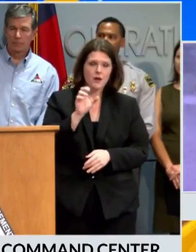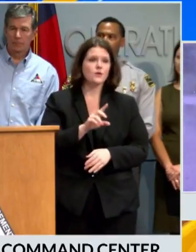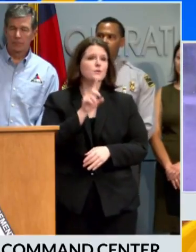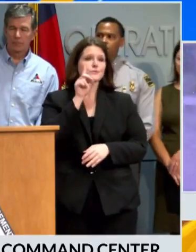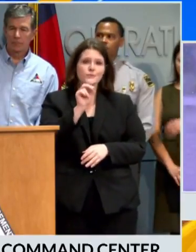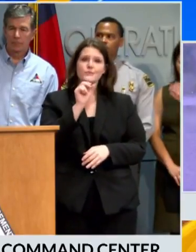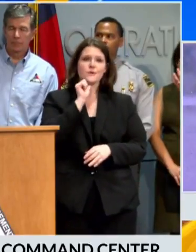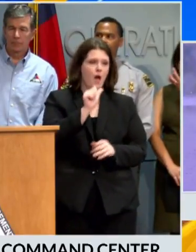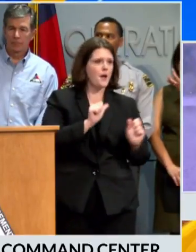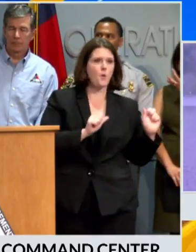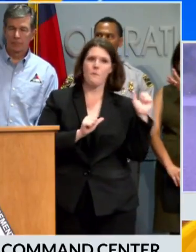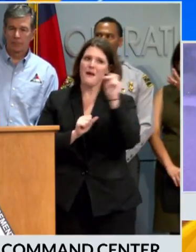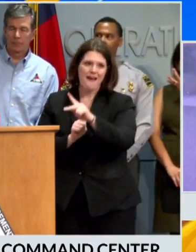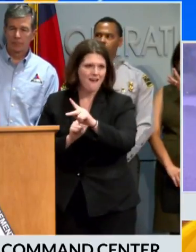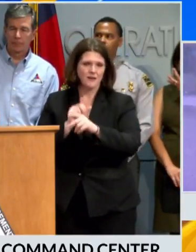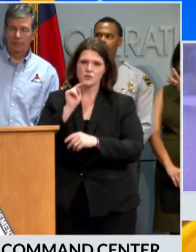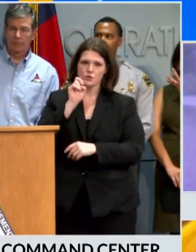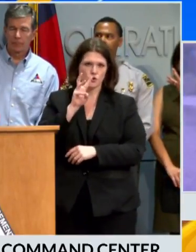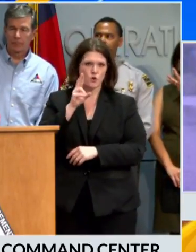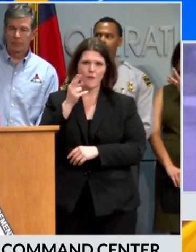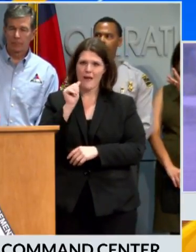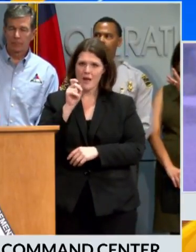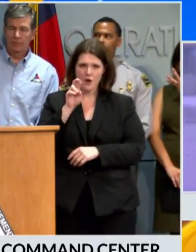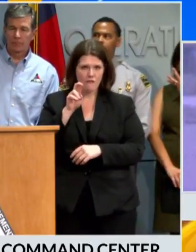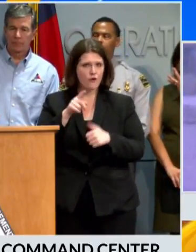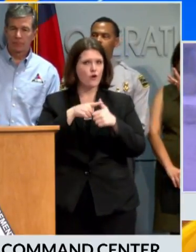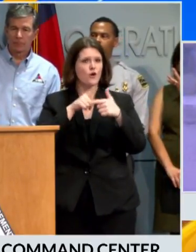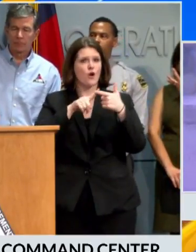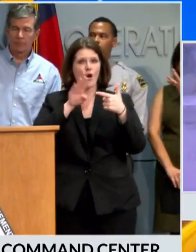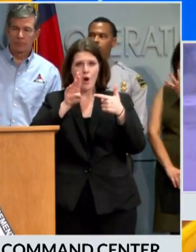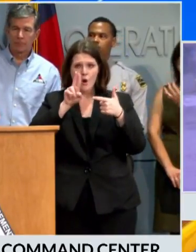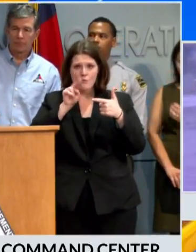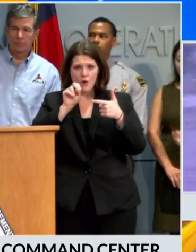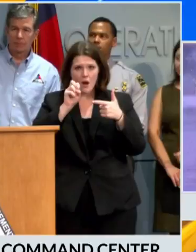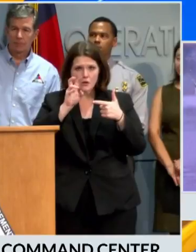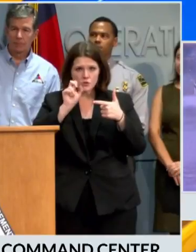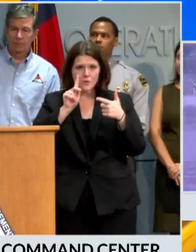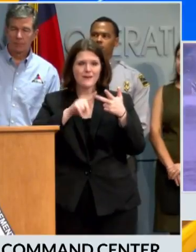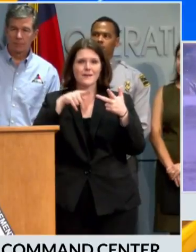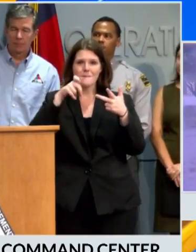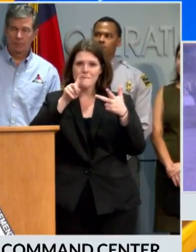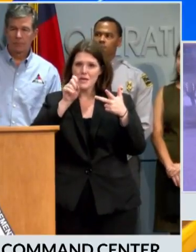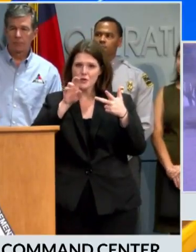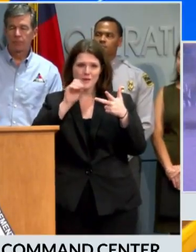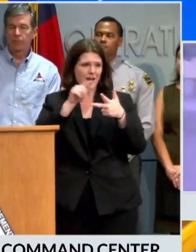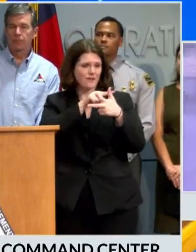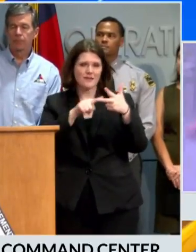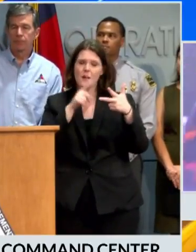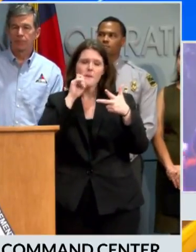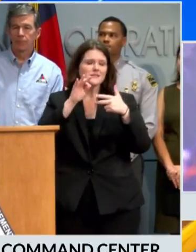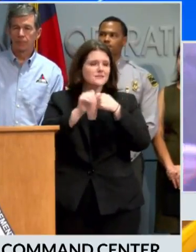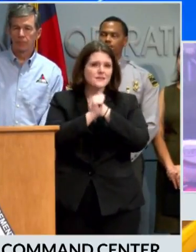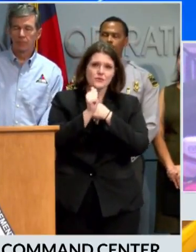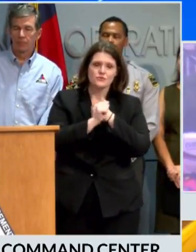ABLE TO BRING IT IN TO MOREHEAD CITY. I WANT TO REINFORCE ONE MORE TIME TO THE CITIZENS OF NORTH